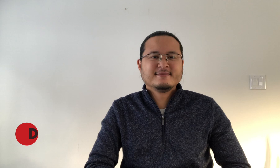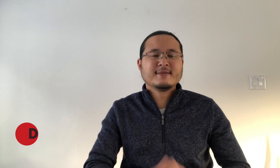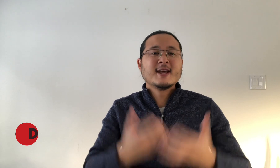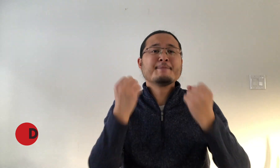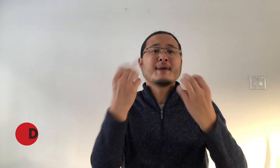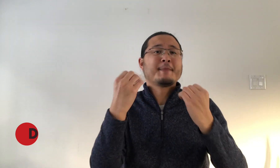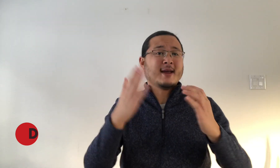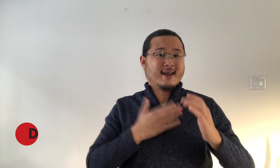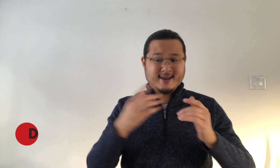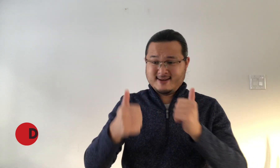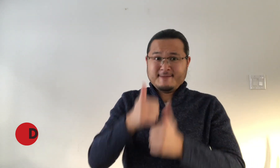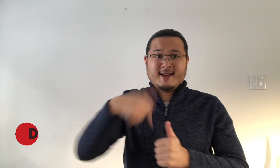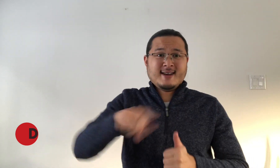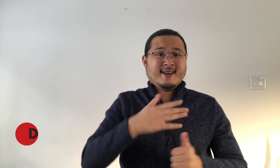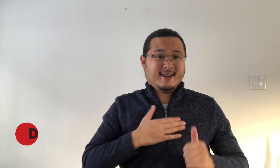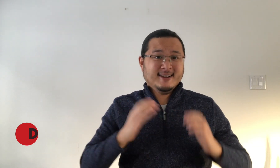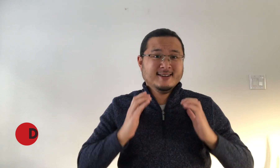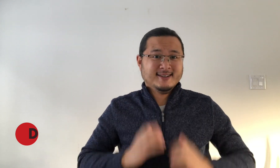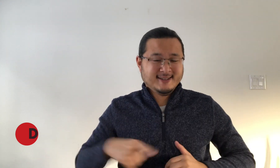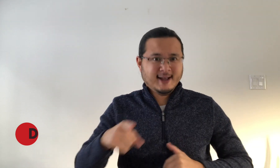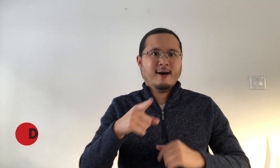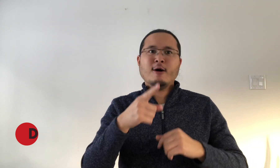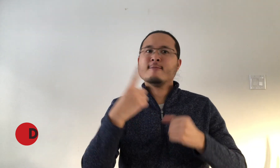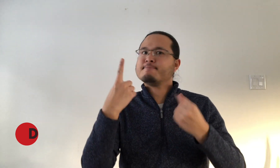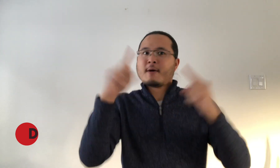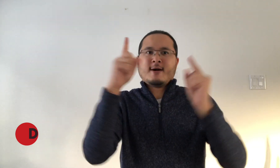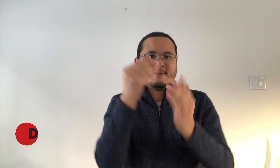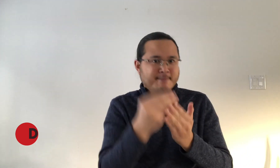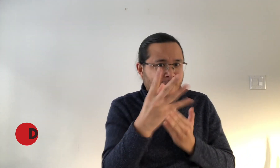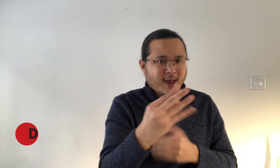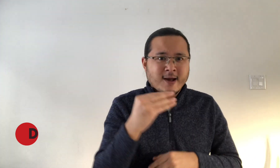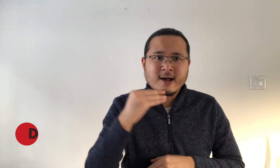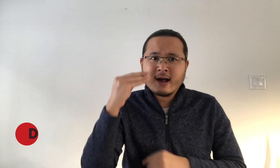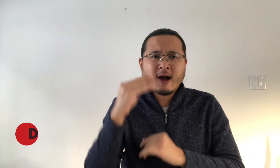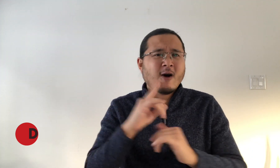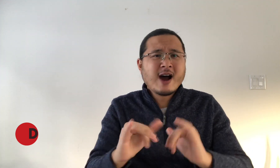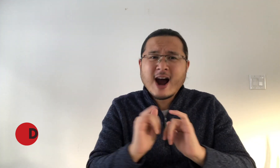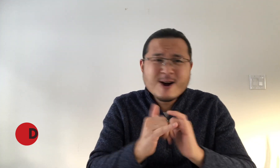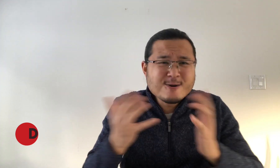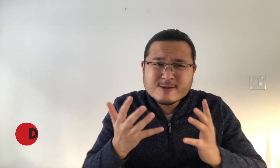Many of my clients buy a home through having a co-signer.